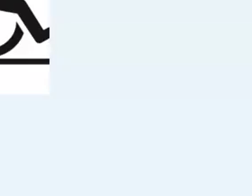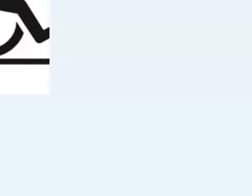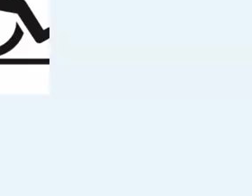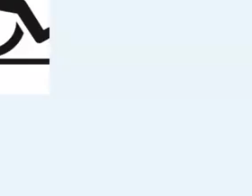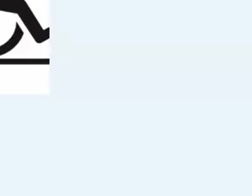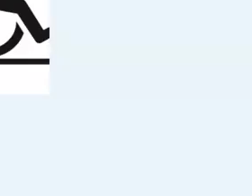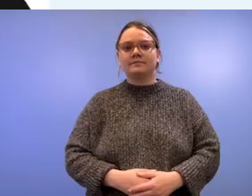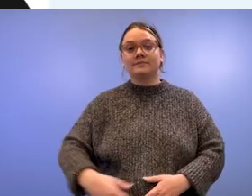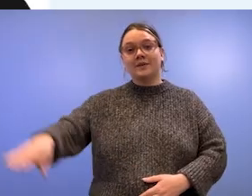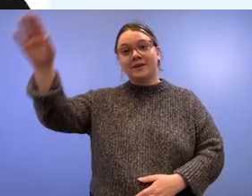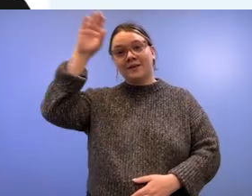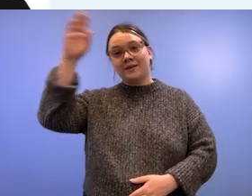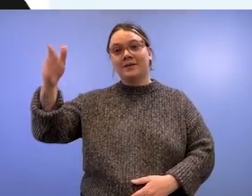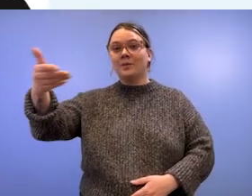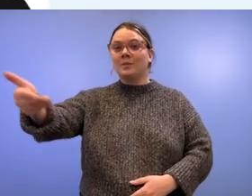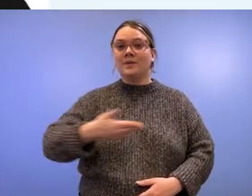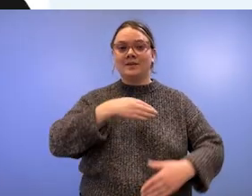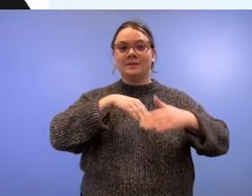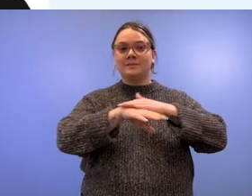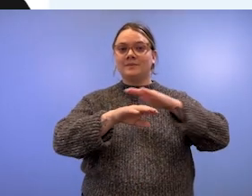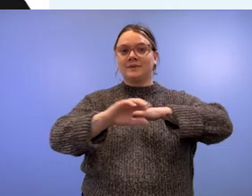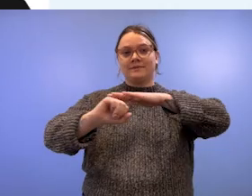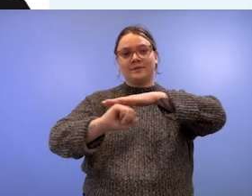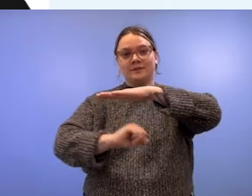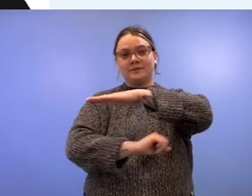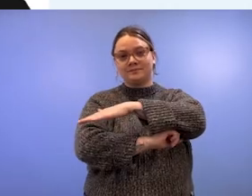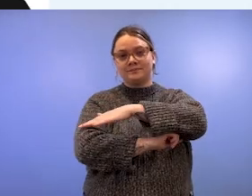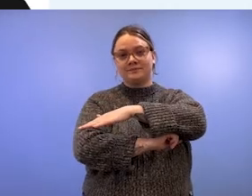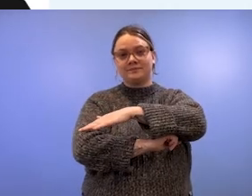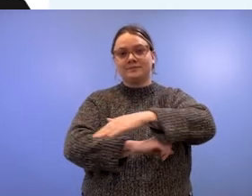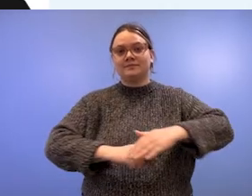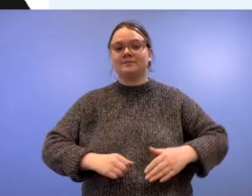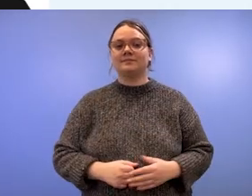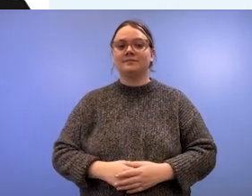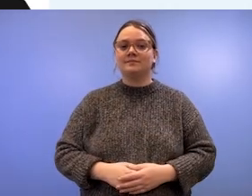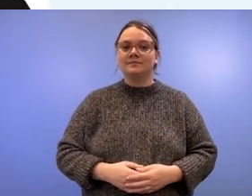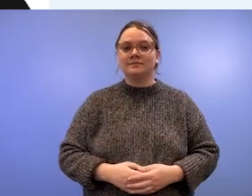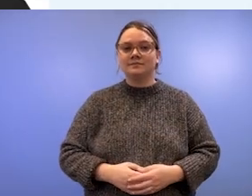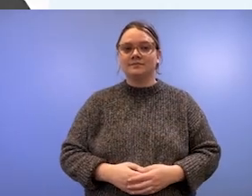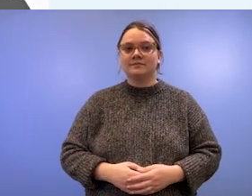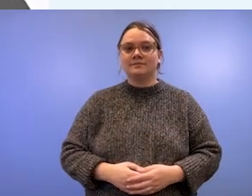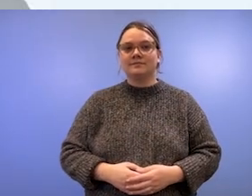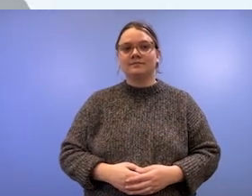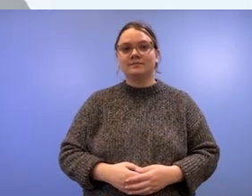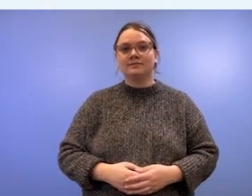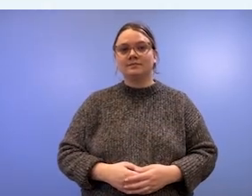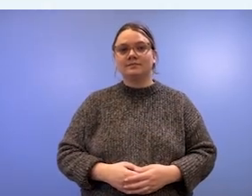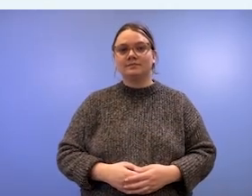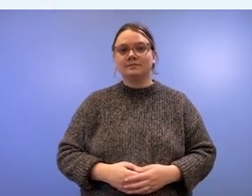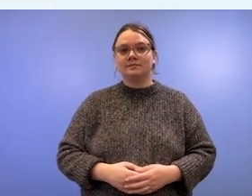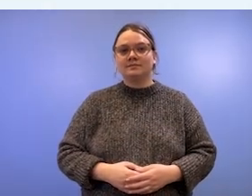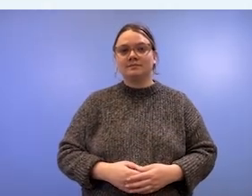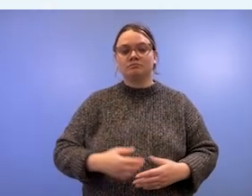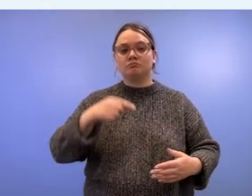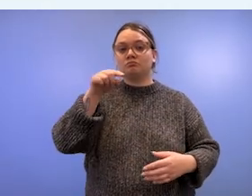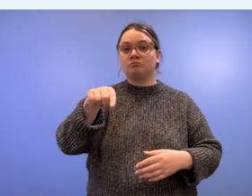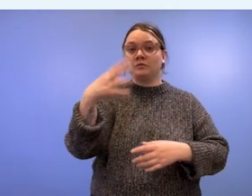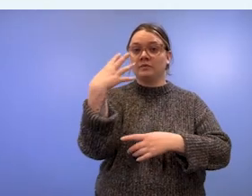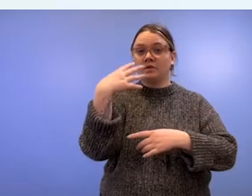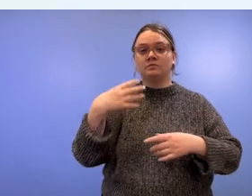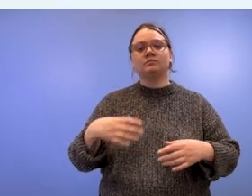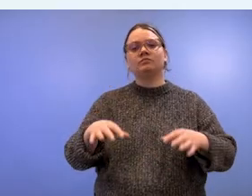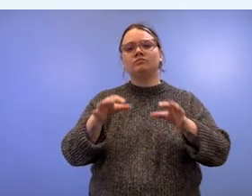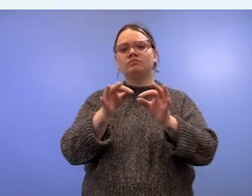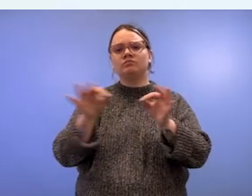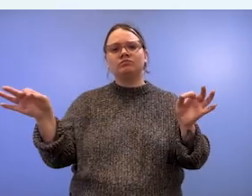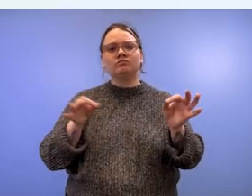Speaker 1 OK, so welcome to accessibility foundations. So in this video we are going